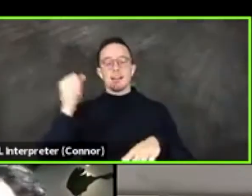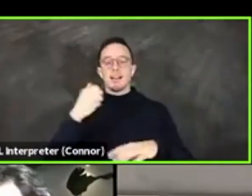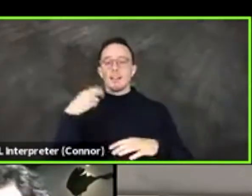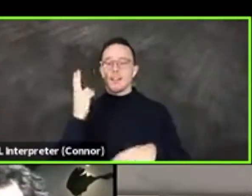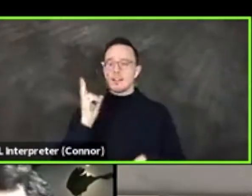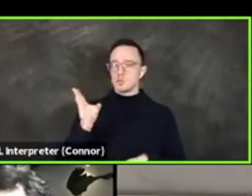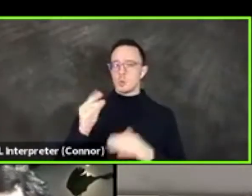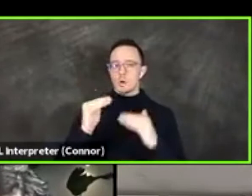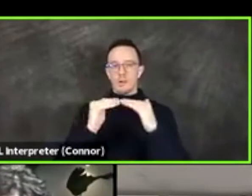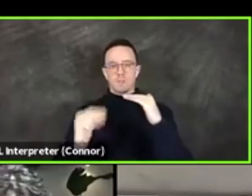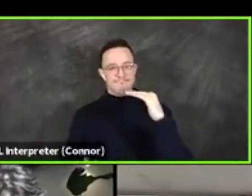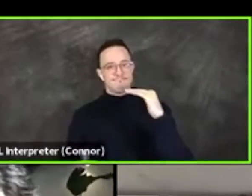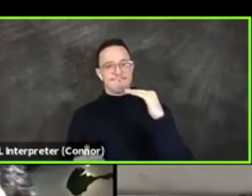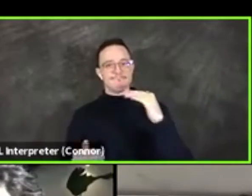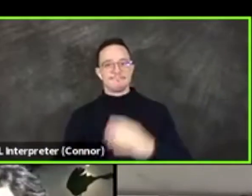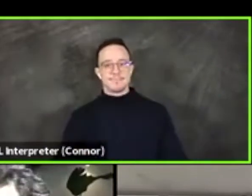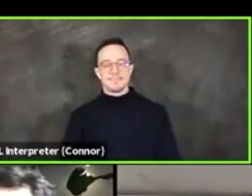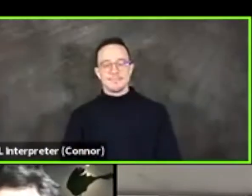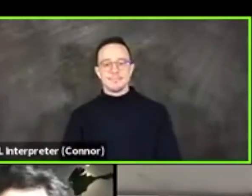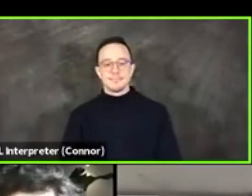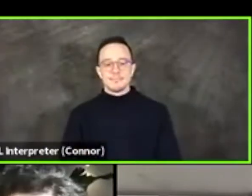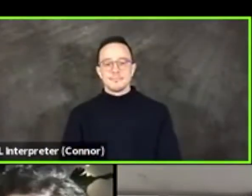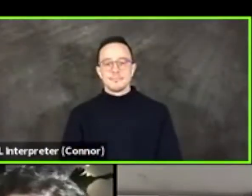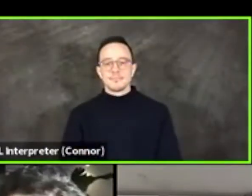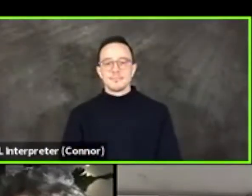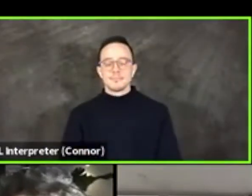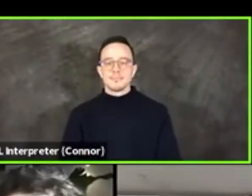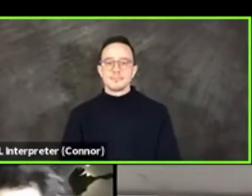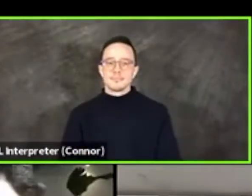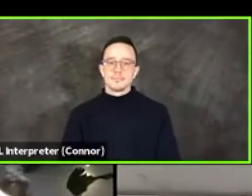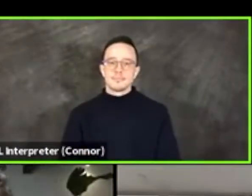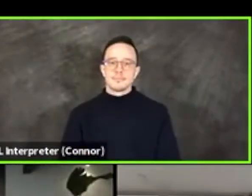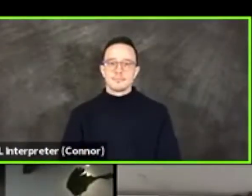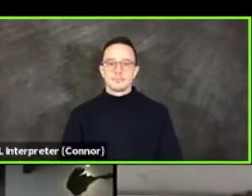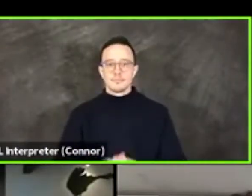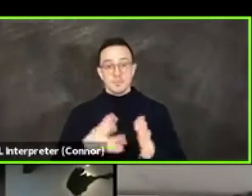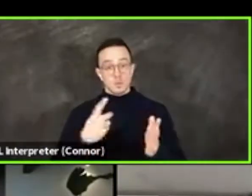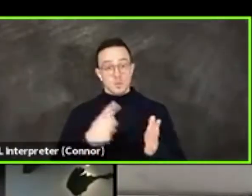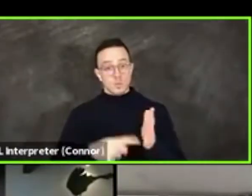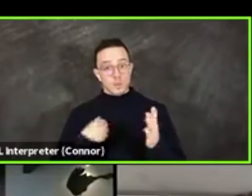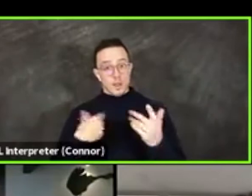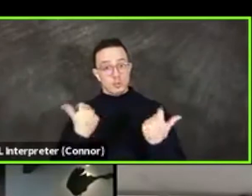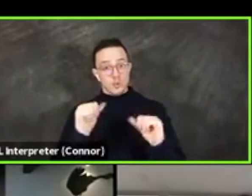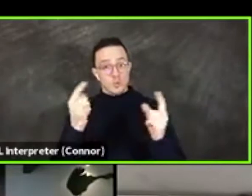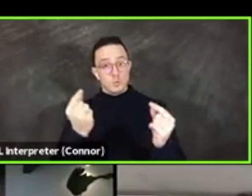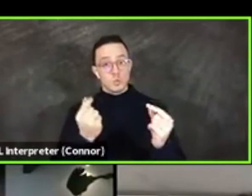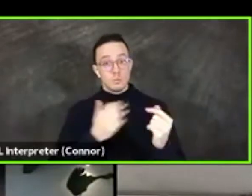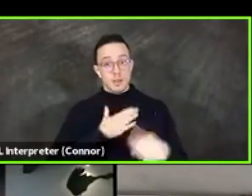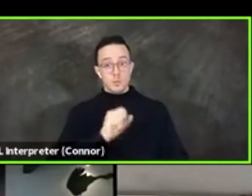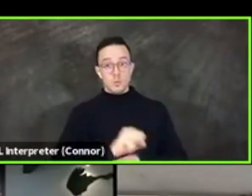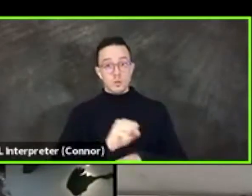I TRY TO DO IN SOME OF MY WORK AND ORGANIZING AND COLLABORATING WITH PEOPLE